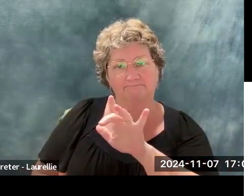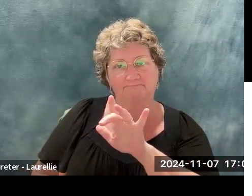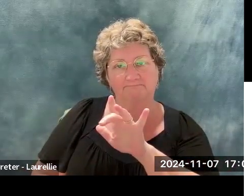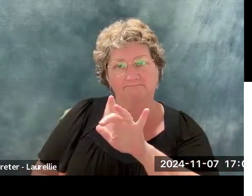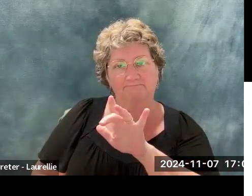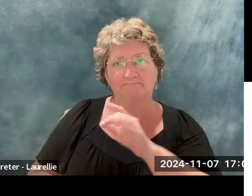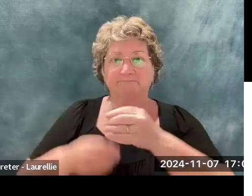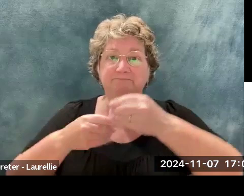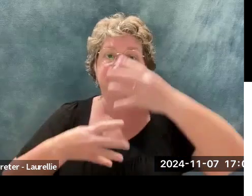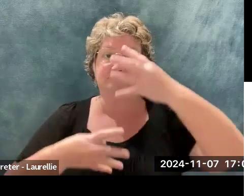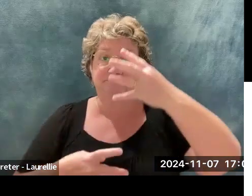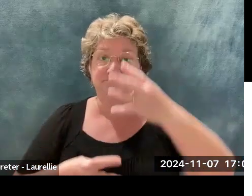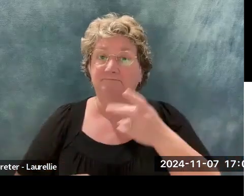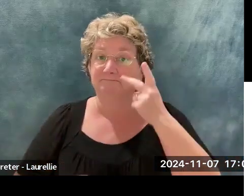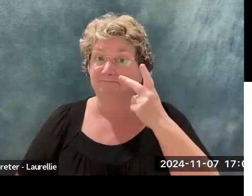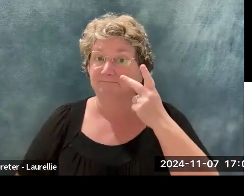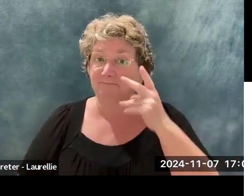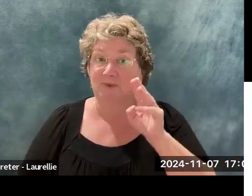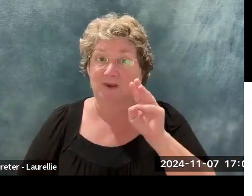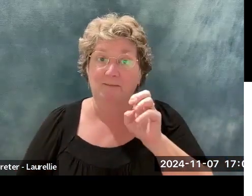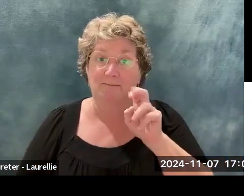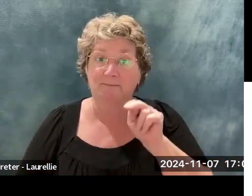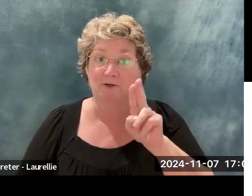When the menu appears, toggle Translation On.